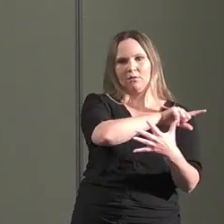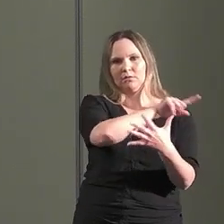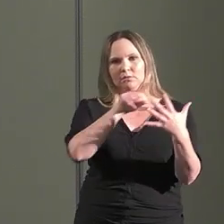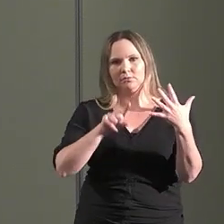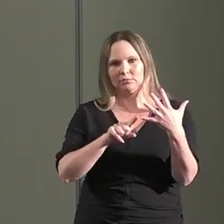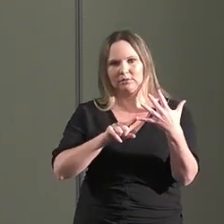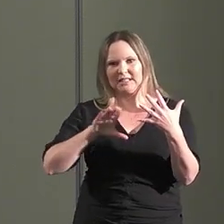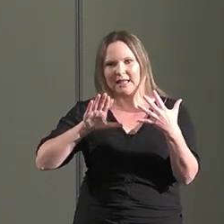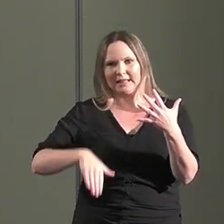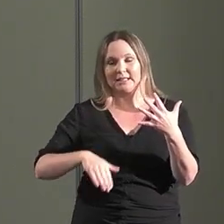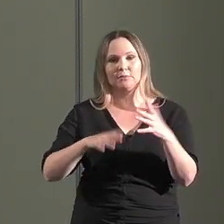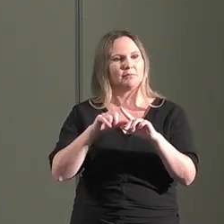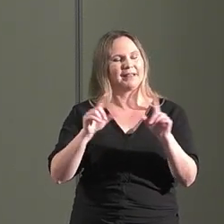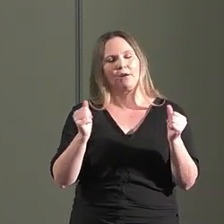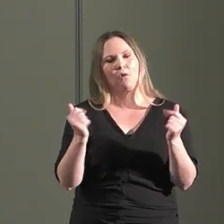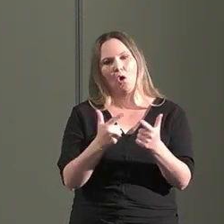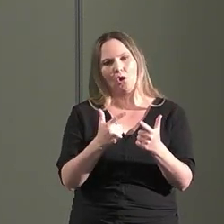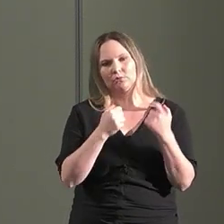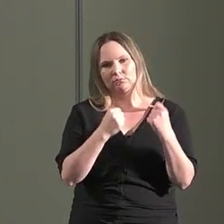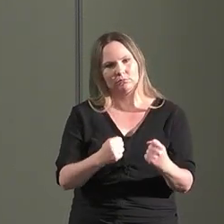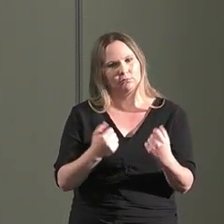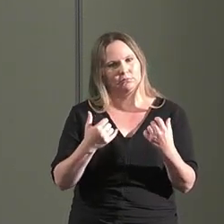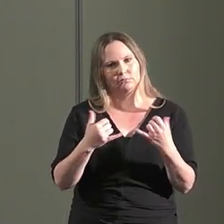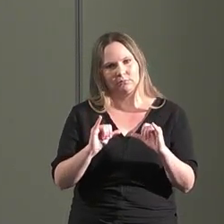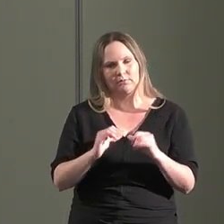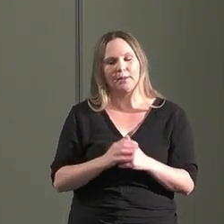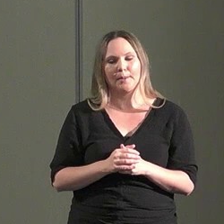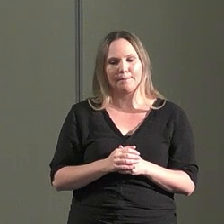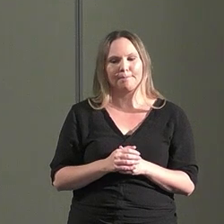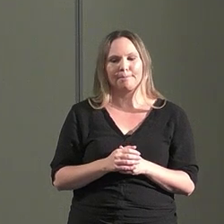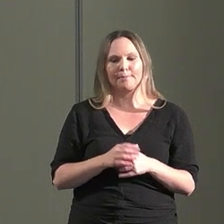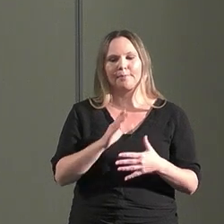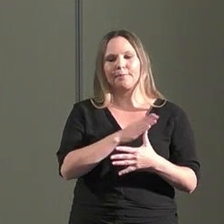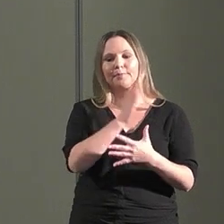They are all strong.